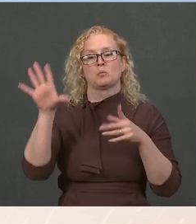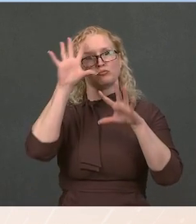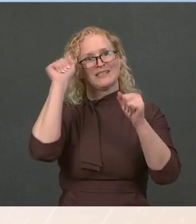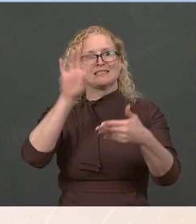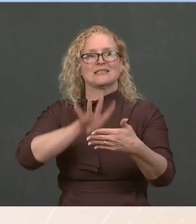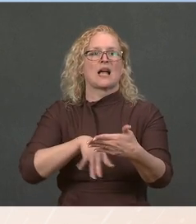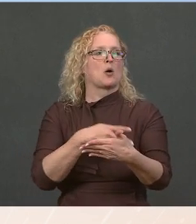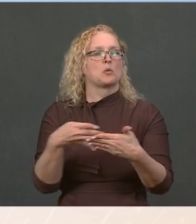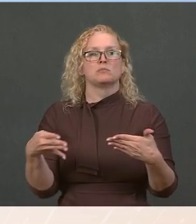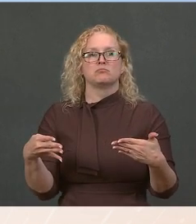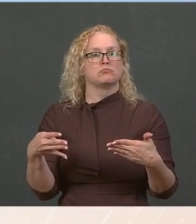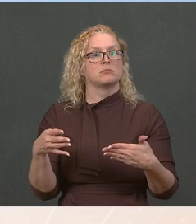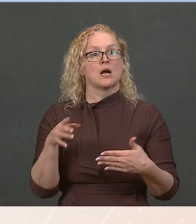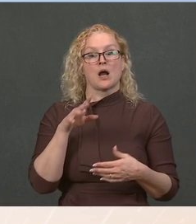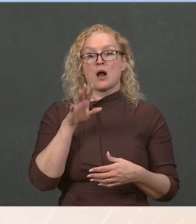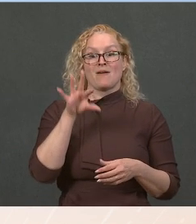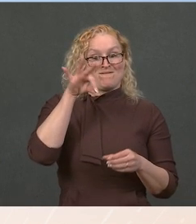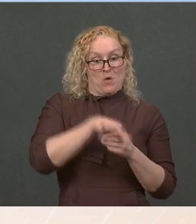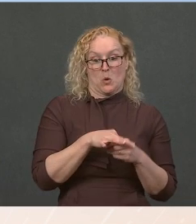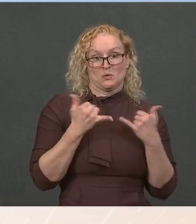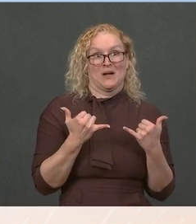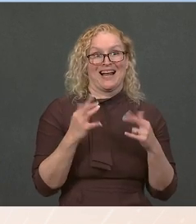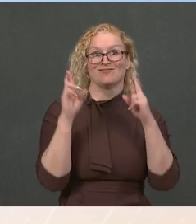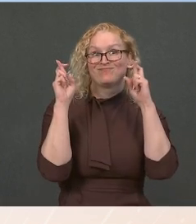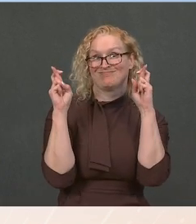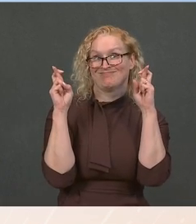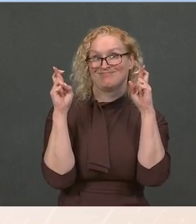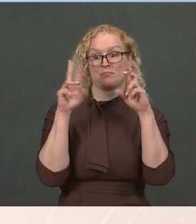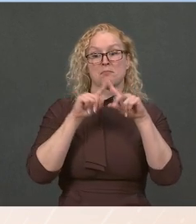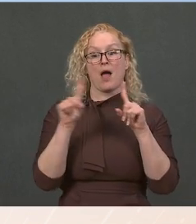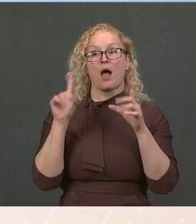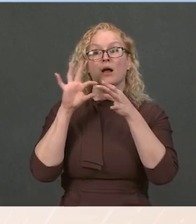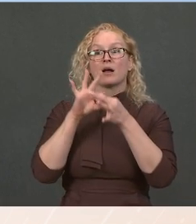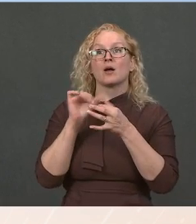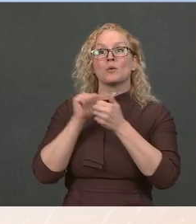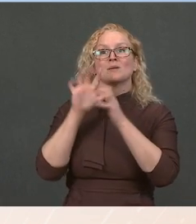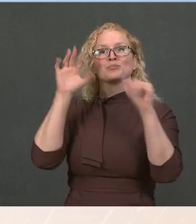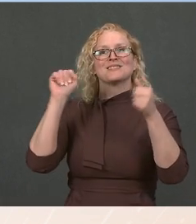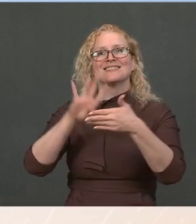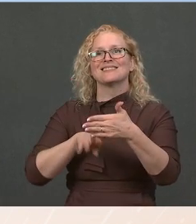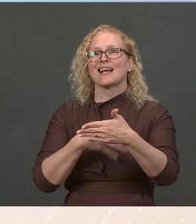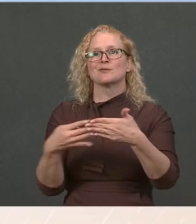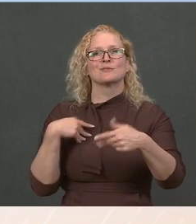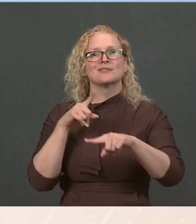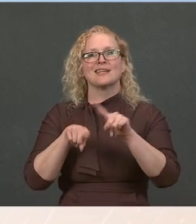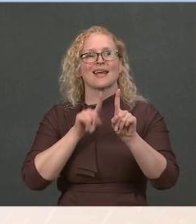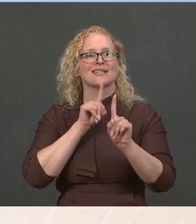to make about his schedule for today. The Press: We want to know when he's going to depart. The Press: Thanks, Karine. So your administration